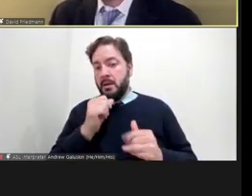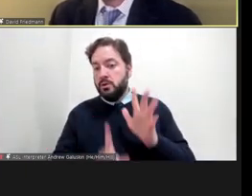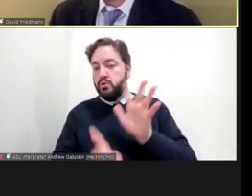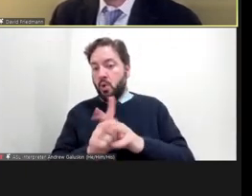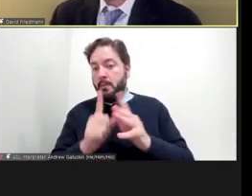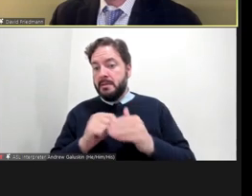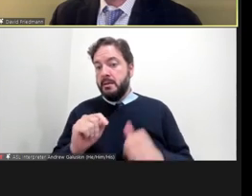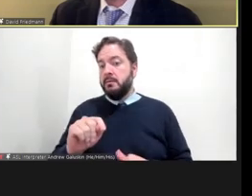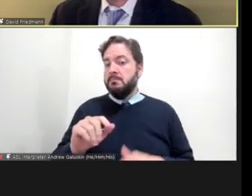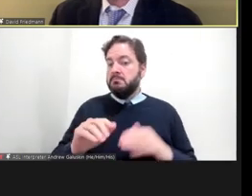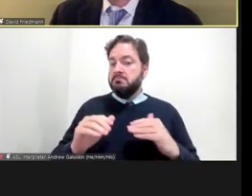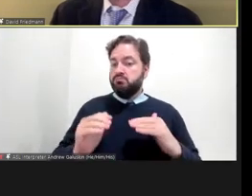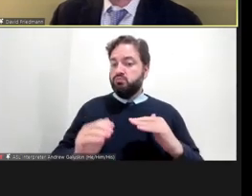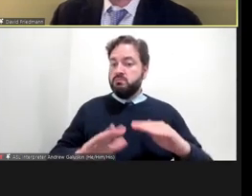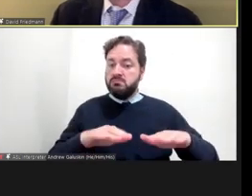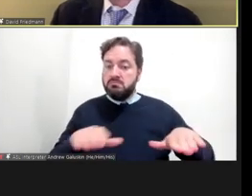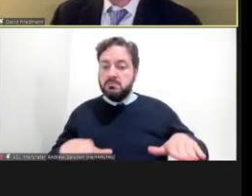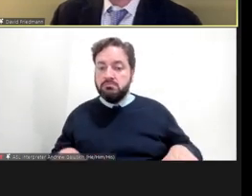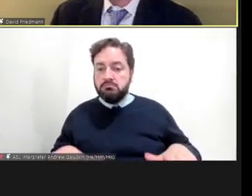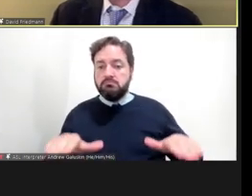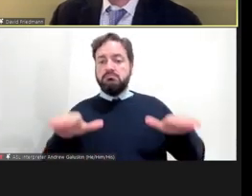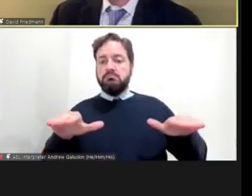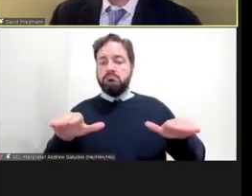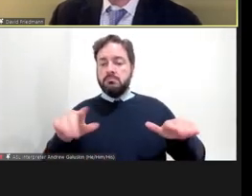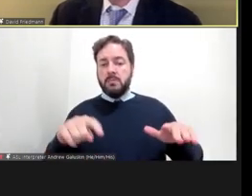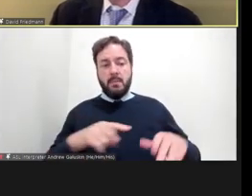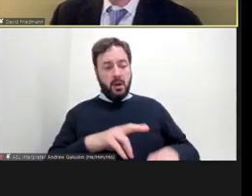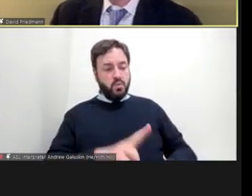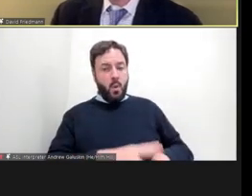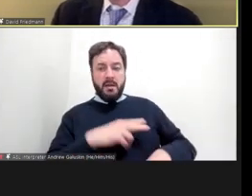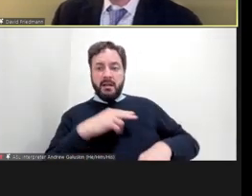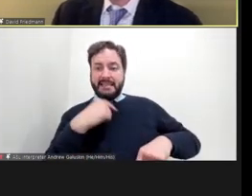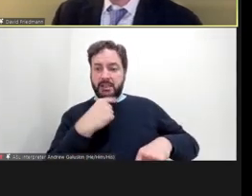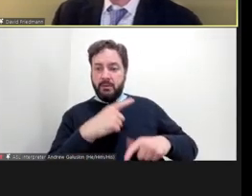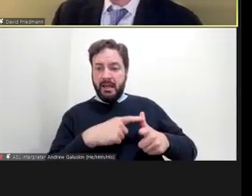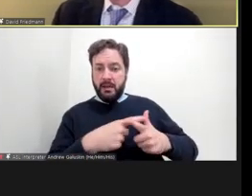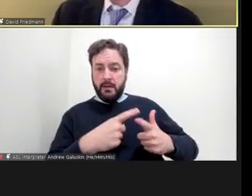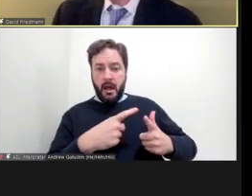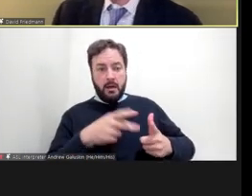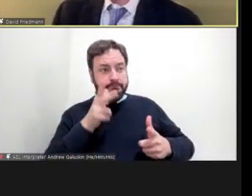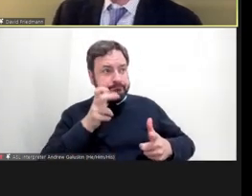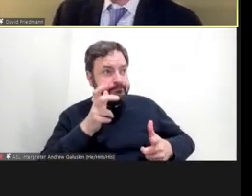So your child may have completely normal hearing until they are late adolescence.